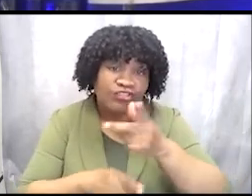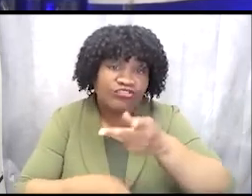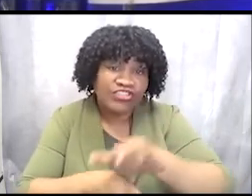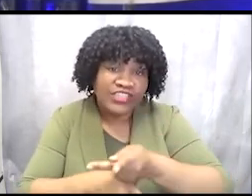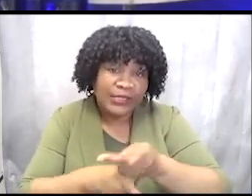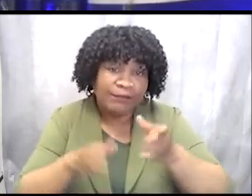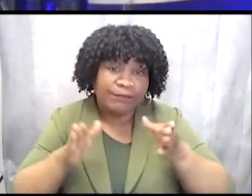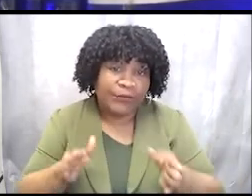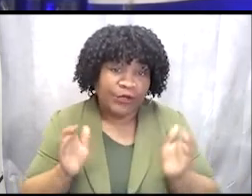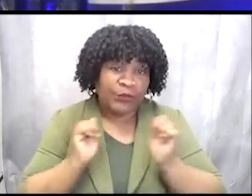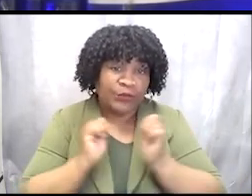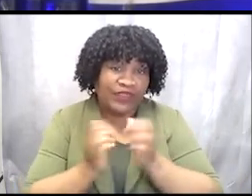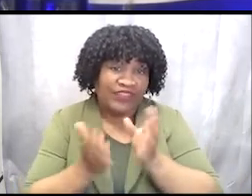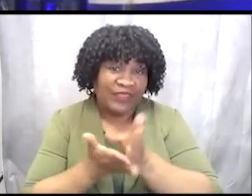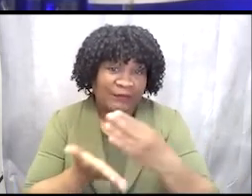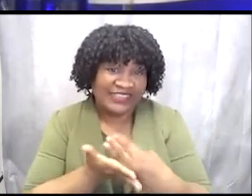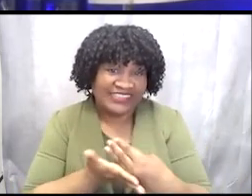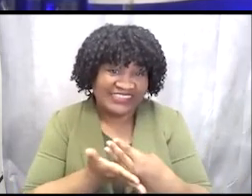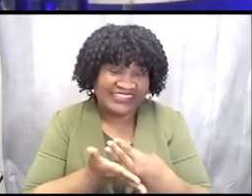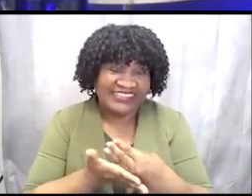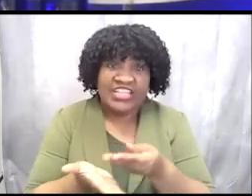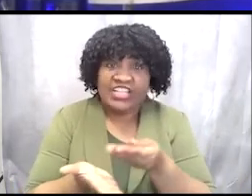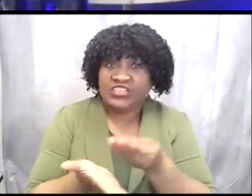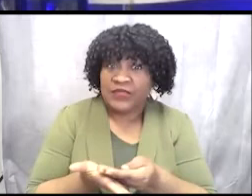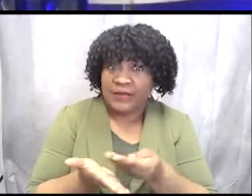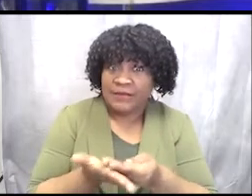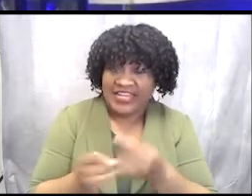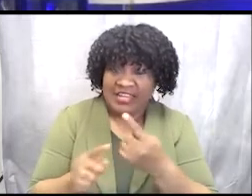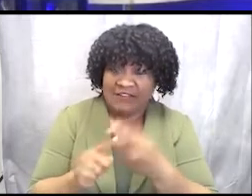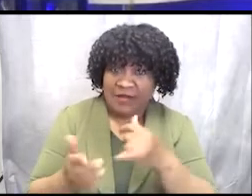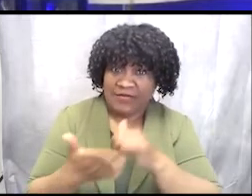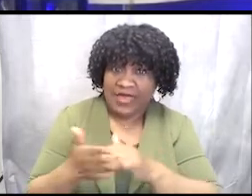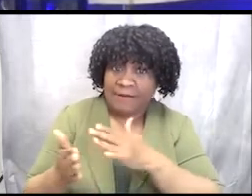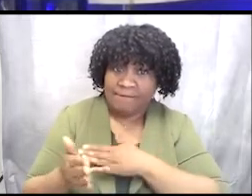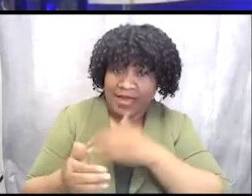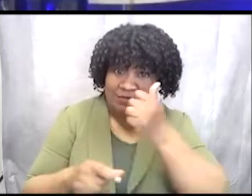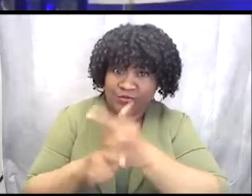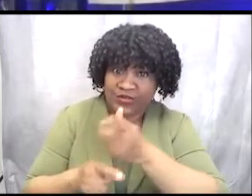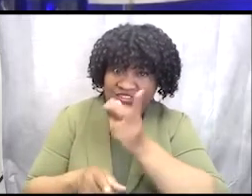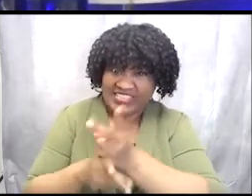And so we were able to take the funds out of the My Brother's Keeper initiative